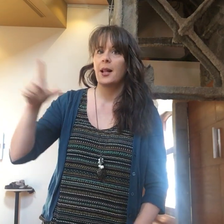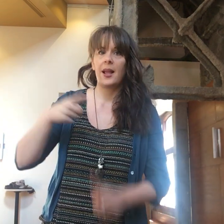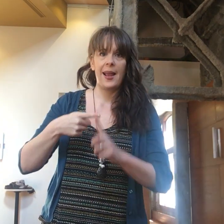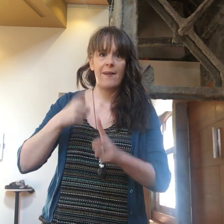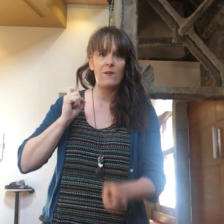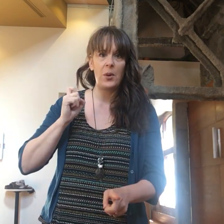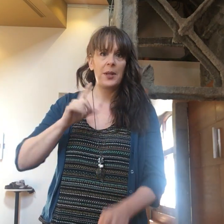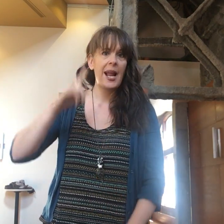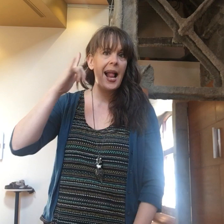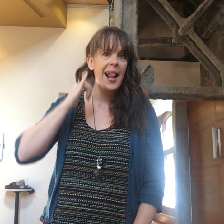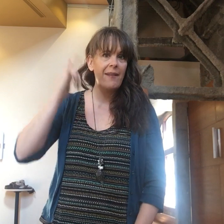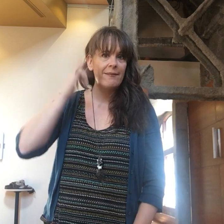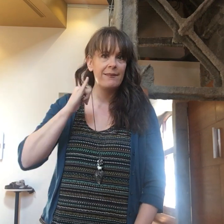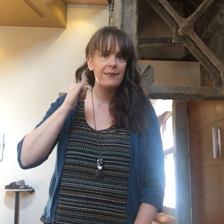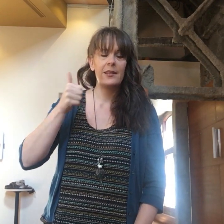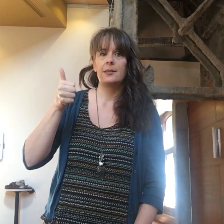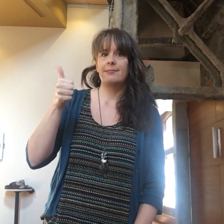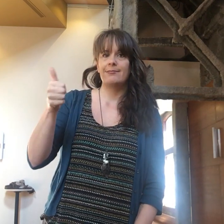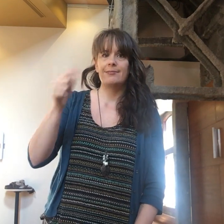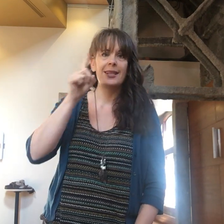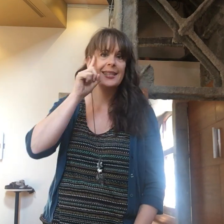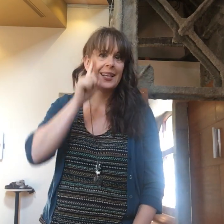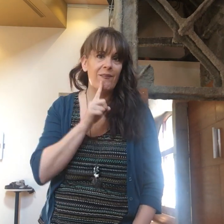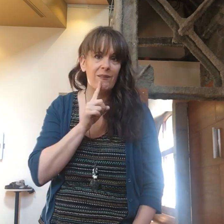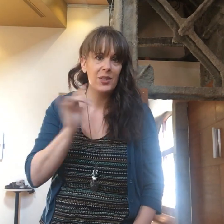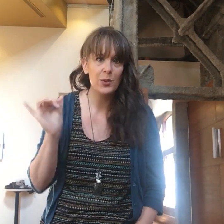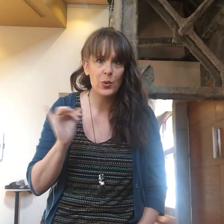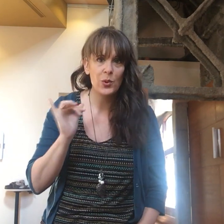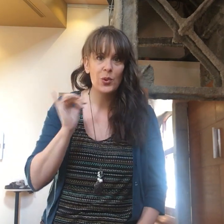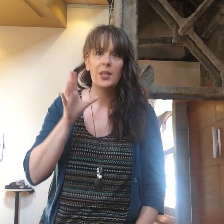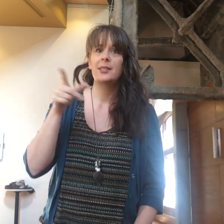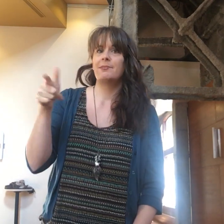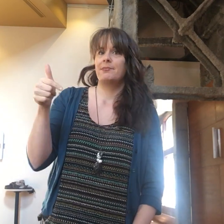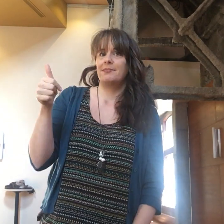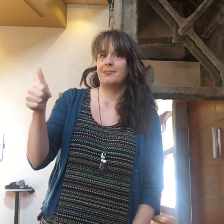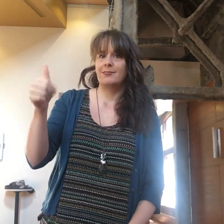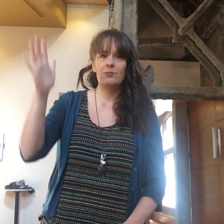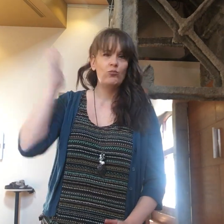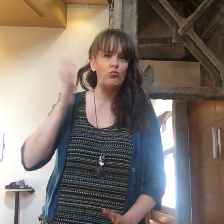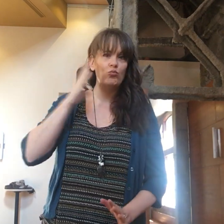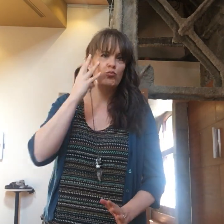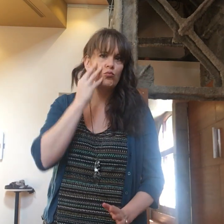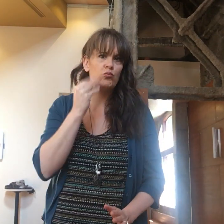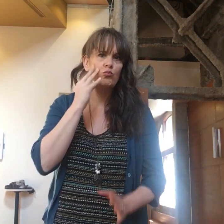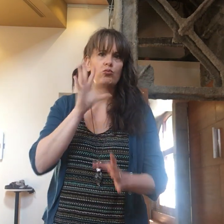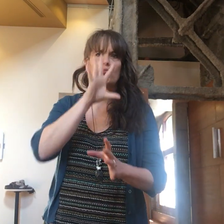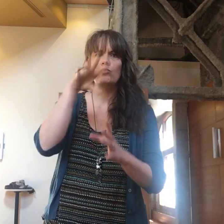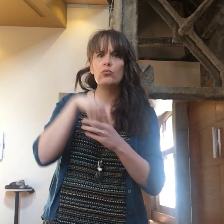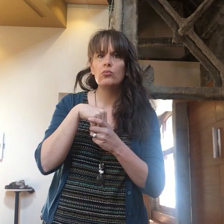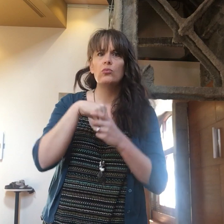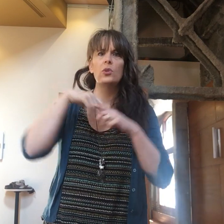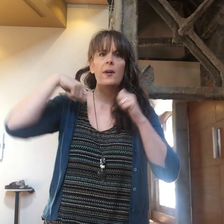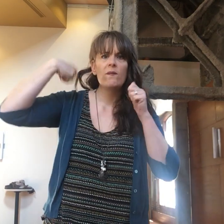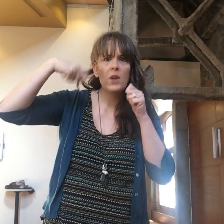from California and she's Deaf too! from her background, she has involved in the films